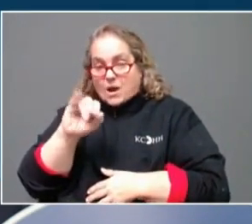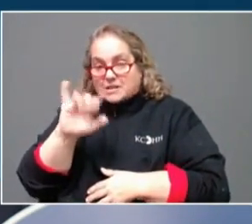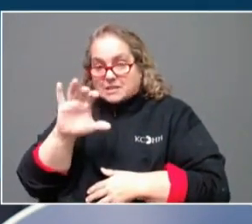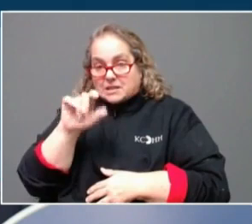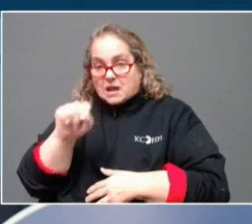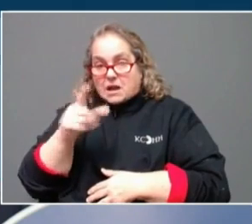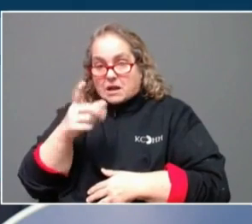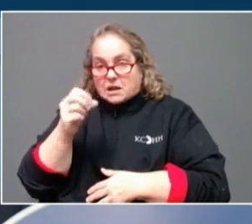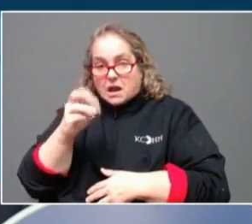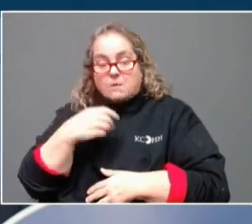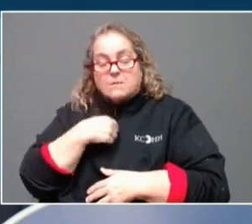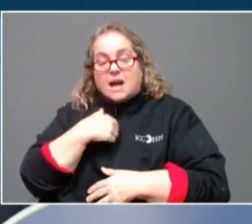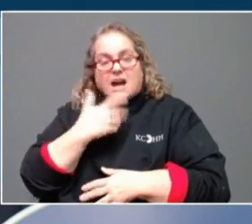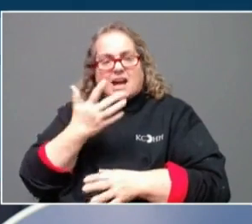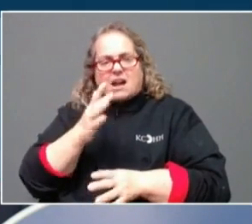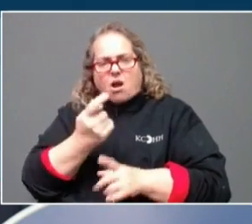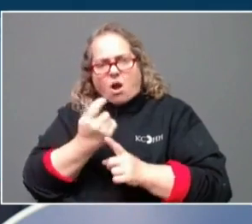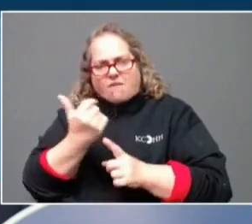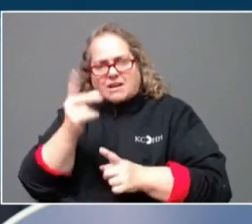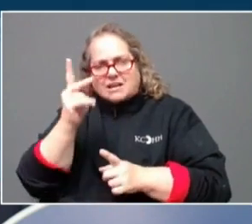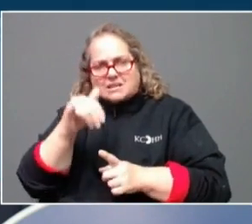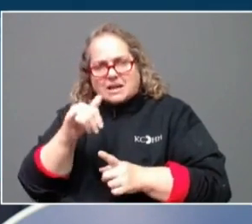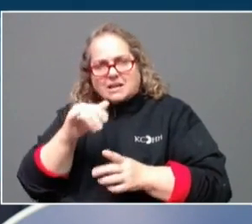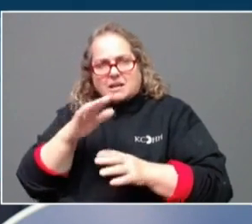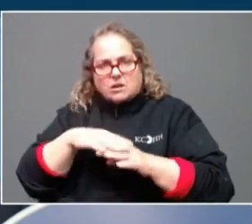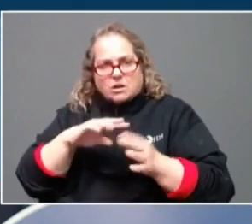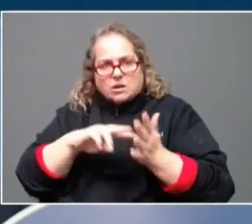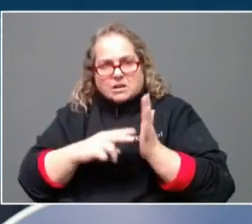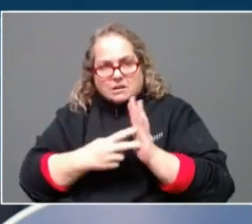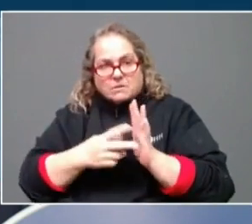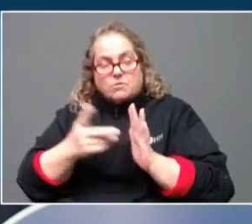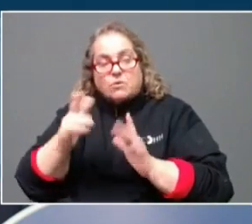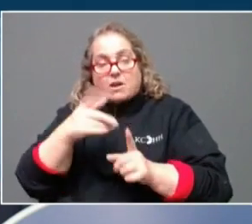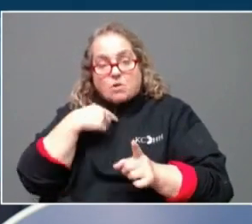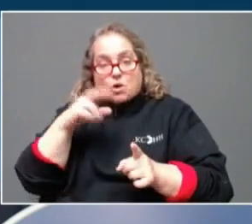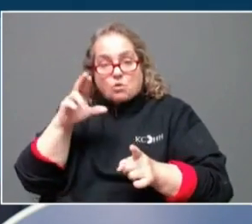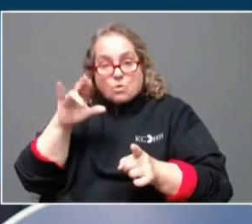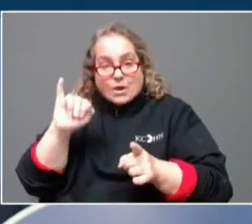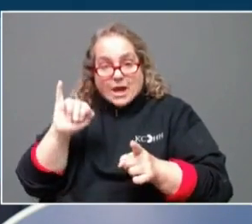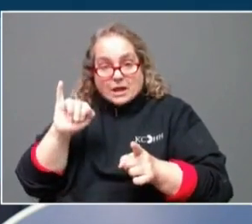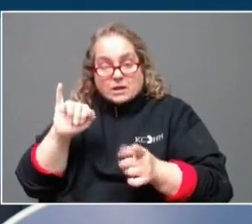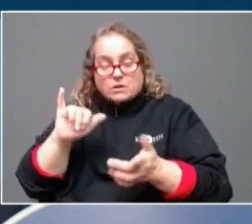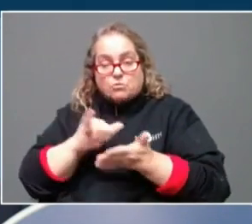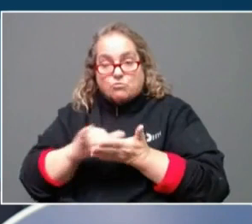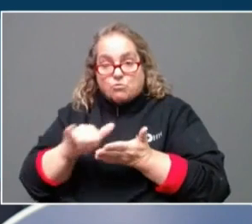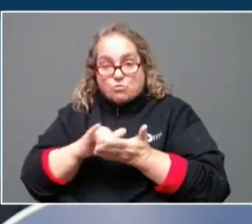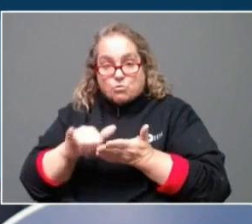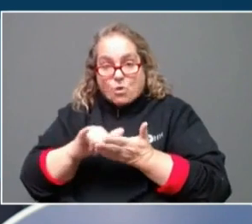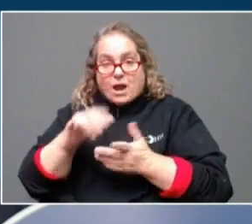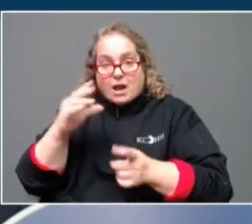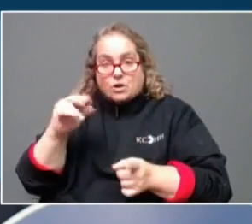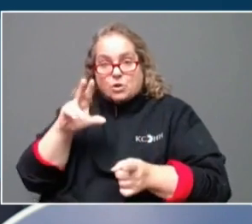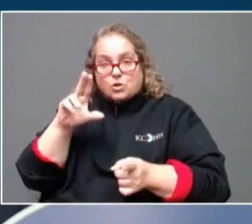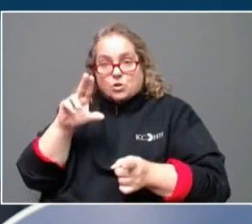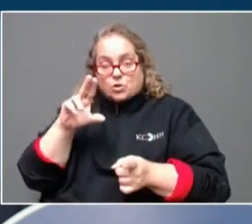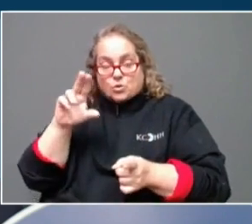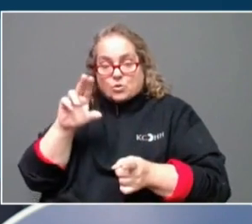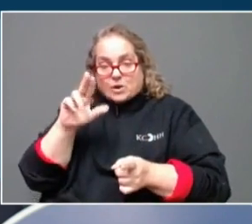intentionally to make it easier and less cluttered. We have Rhode island new york in the United Kingdom, Rhode island is green, it's the tallest pipe